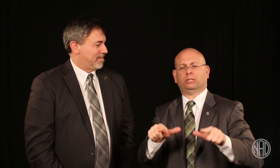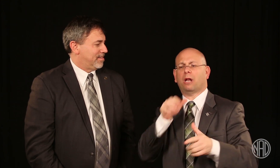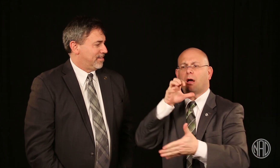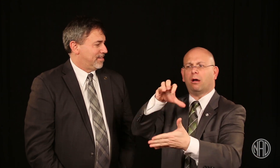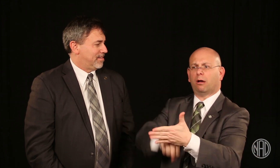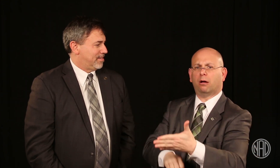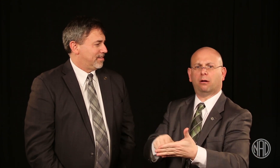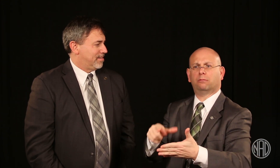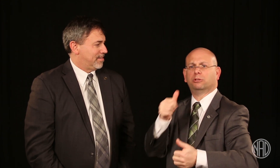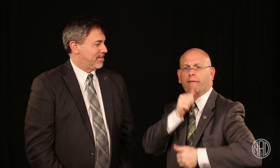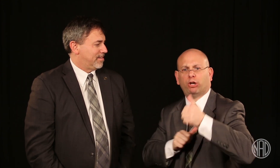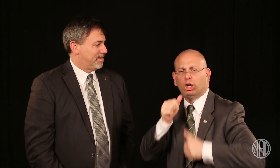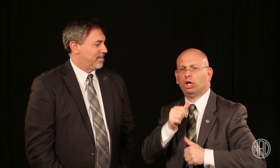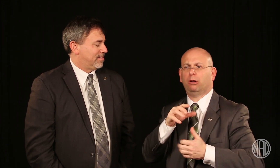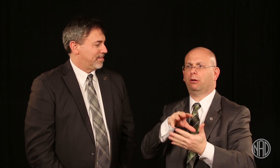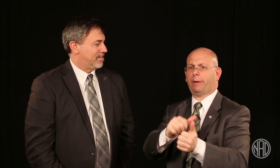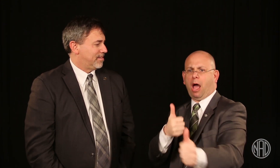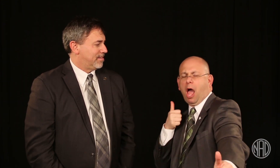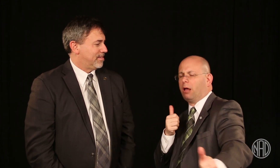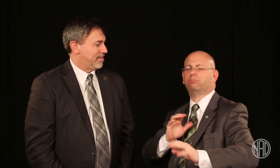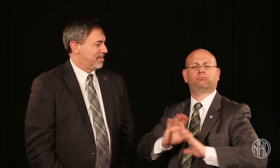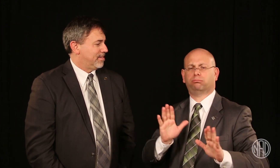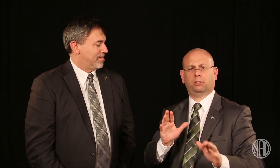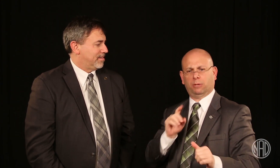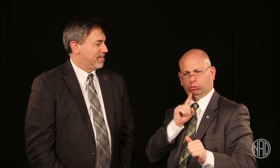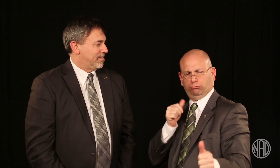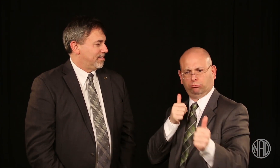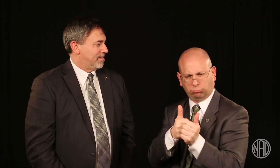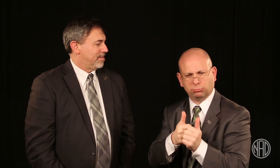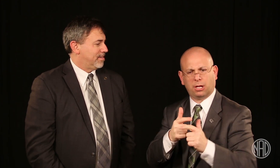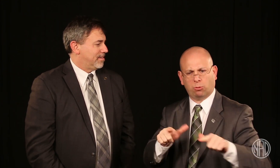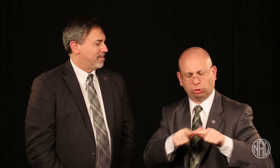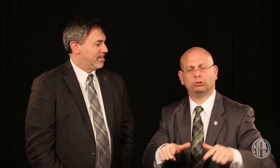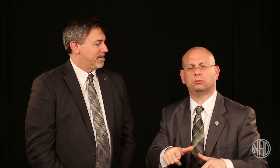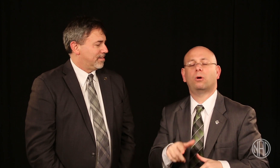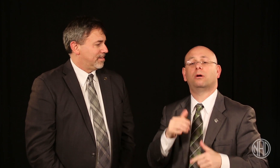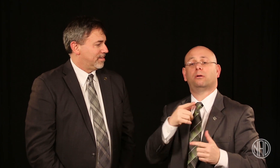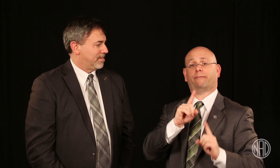This bill would prevent the harmful effects of depriving children of language. With this bill, deaf children have access to language.